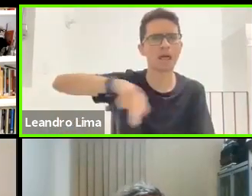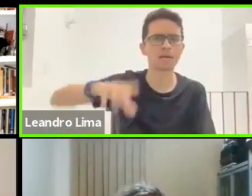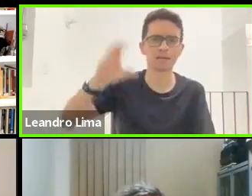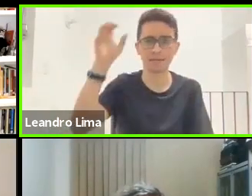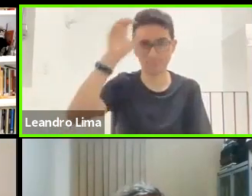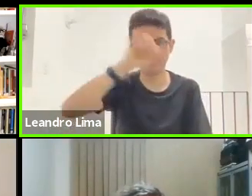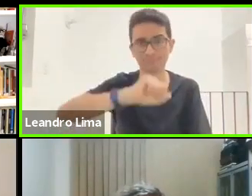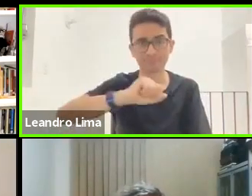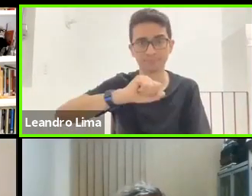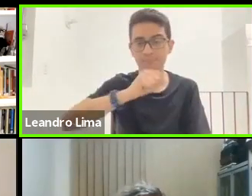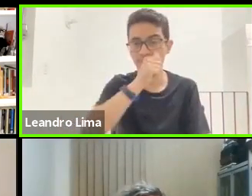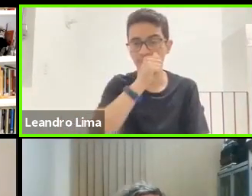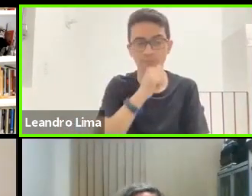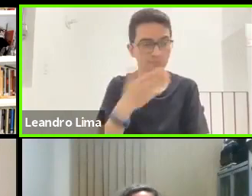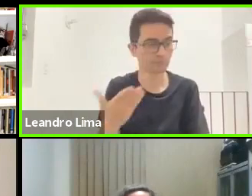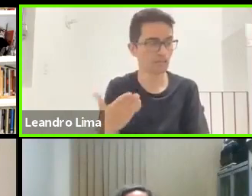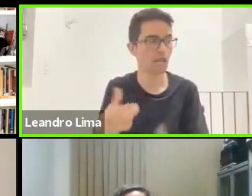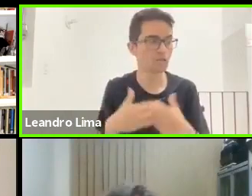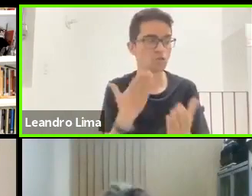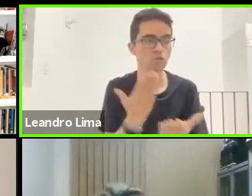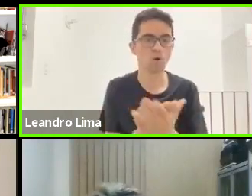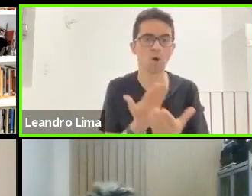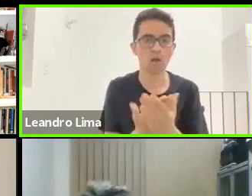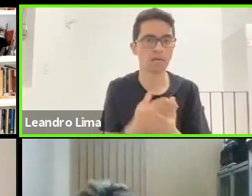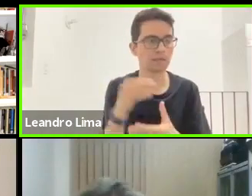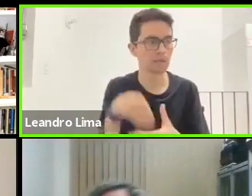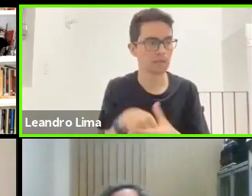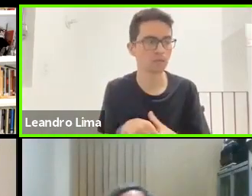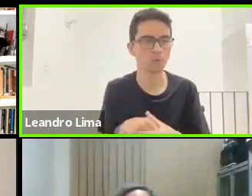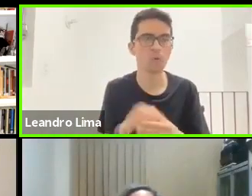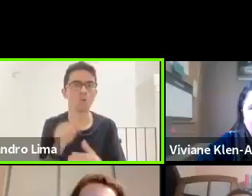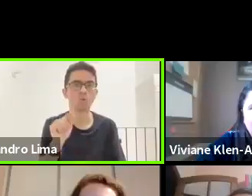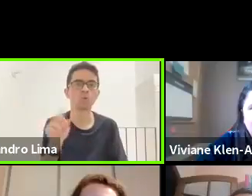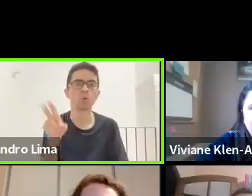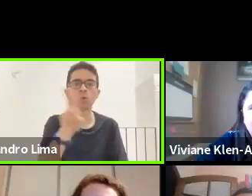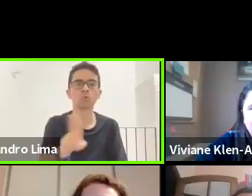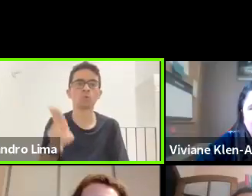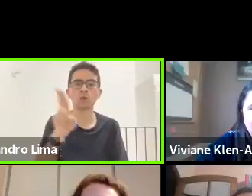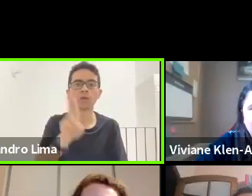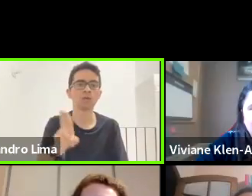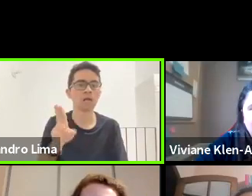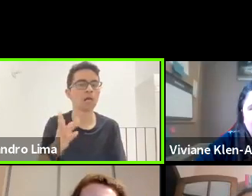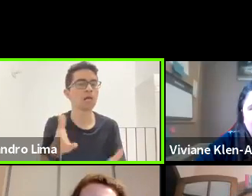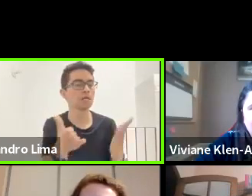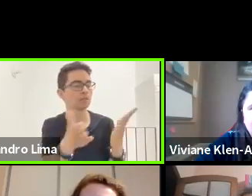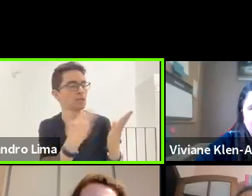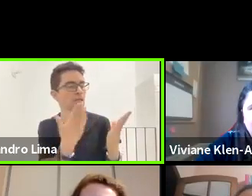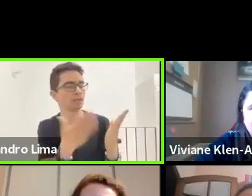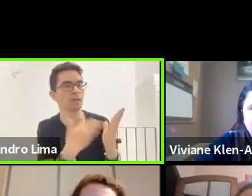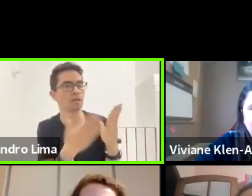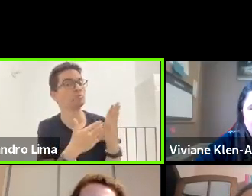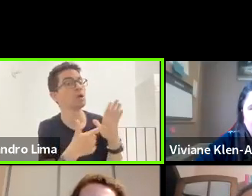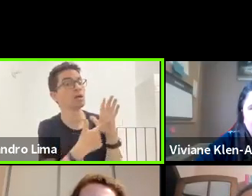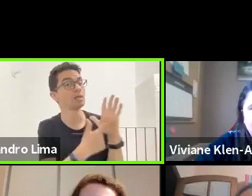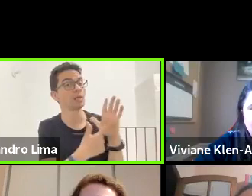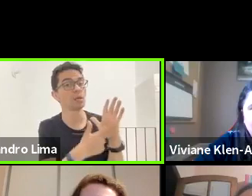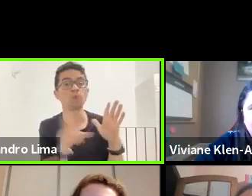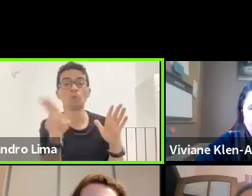then three months. books, the way they use books, the way they used with they were children, you know. could you